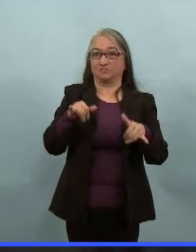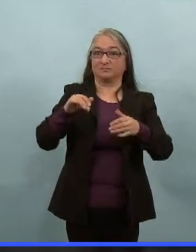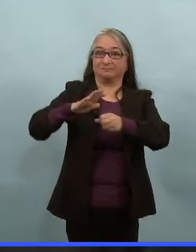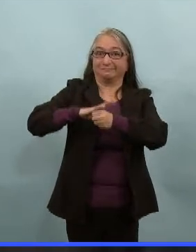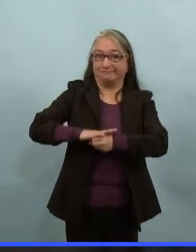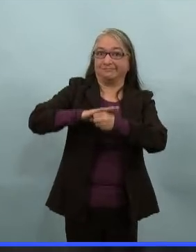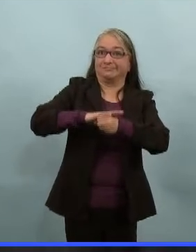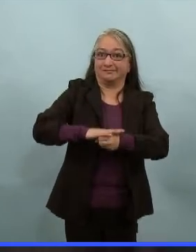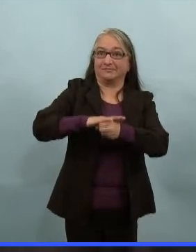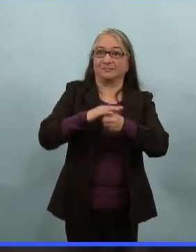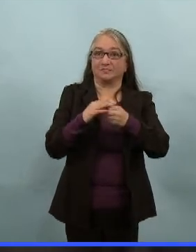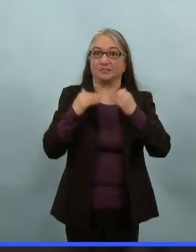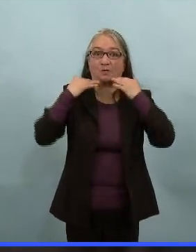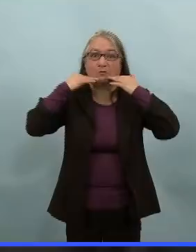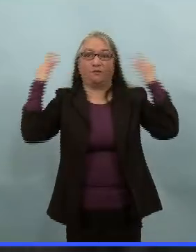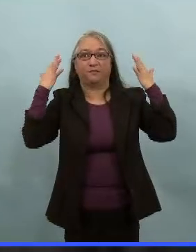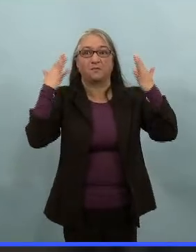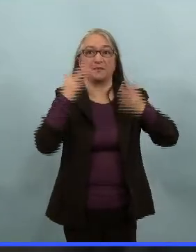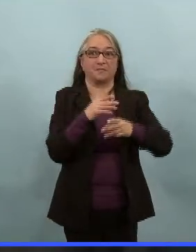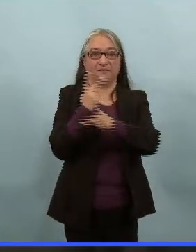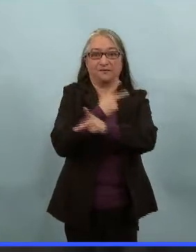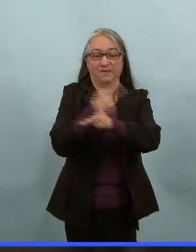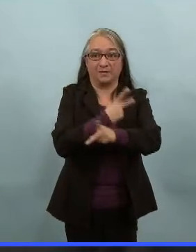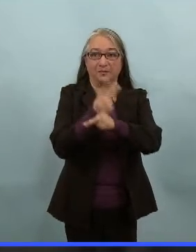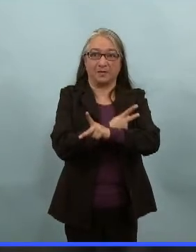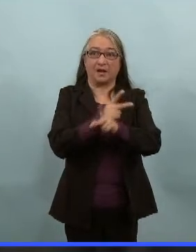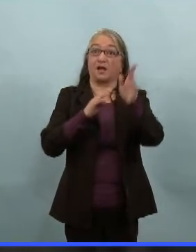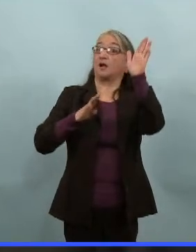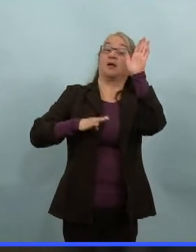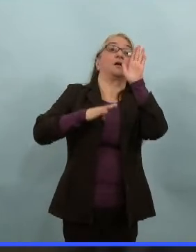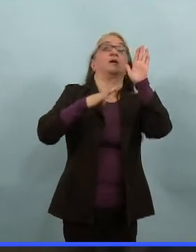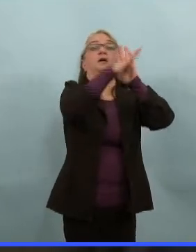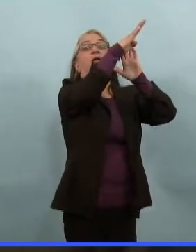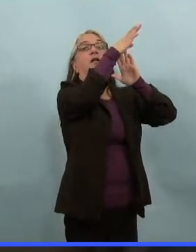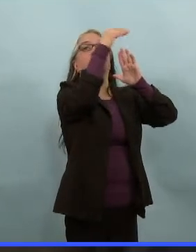system is stressed so again there's a number of variables there and and a lot of it is dependent